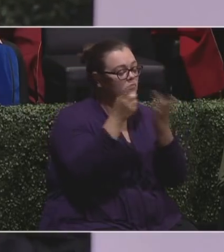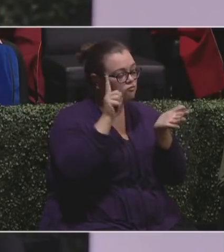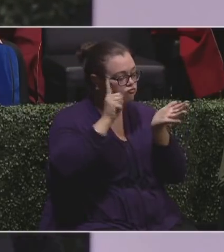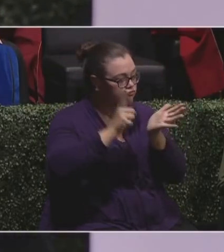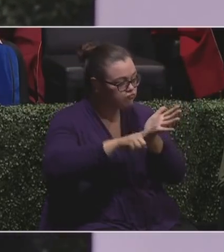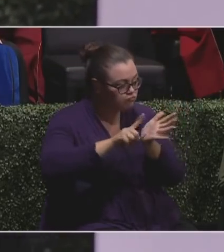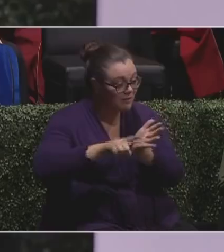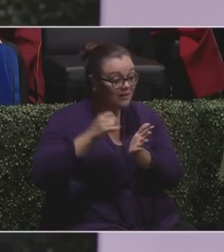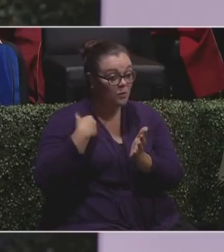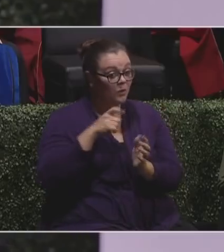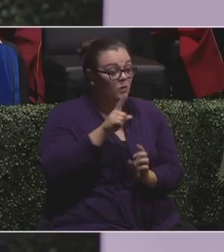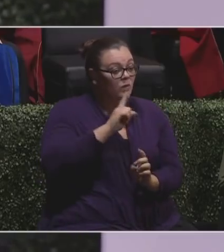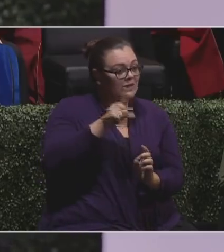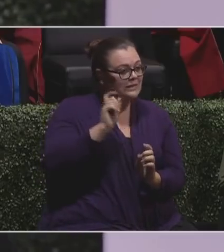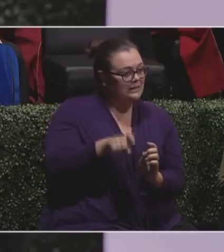MAKE THESE OPTIONS HAPPEN.